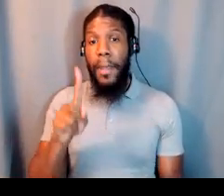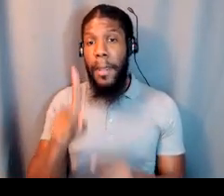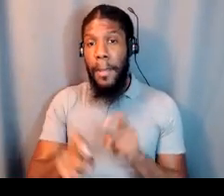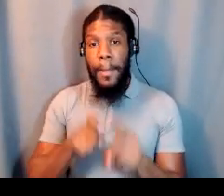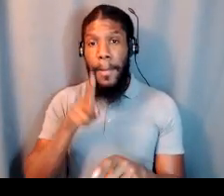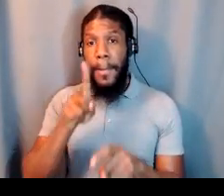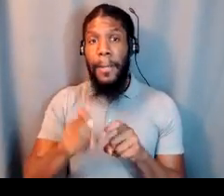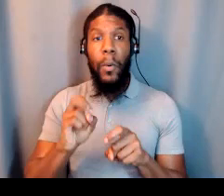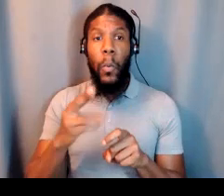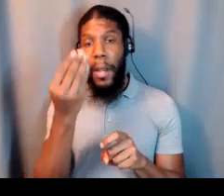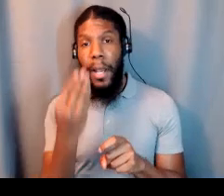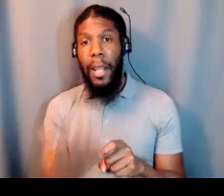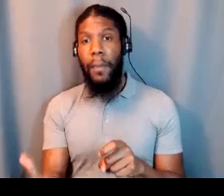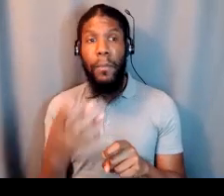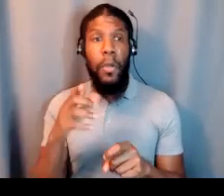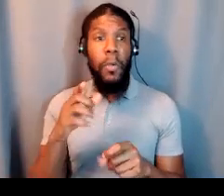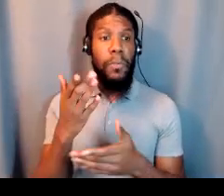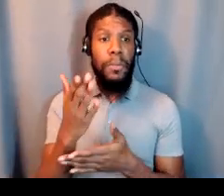generalizing about." So approaching it directly